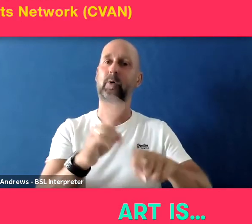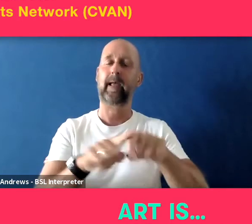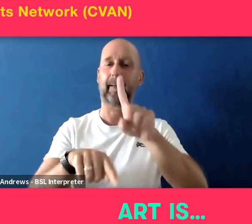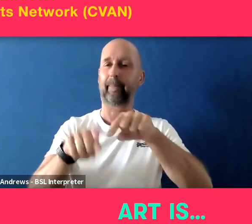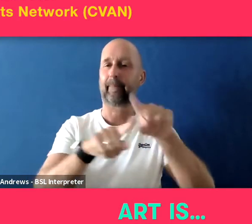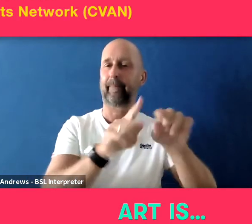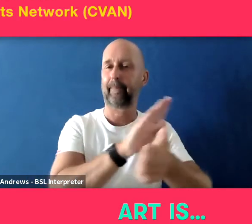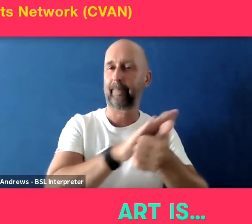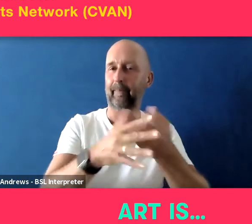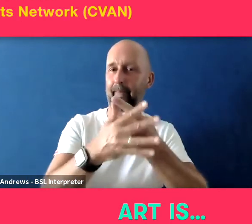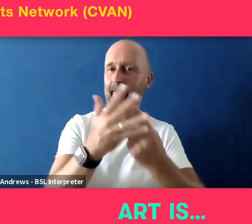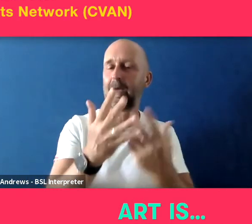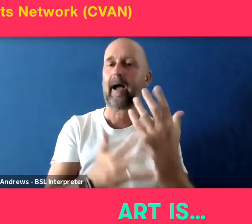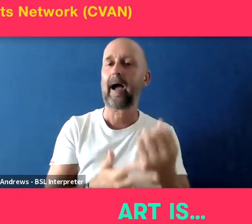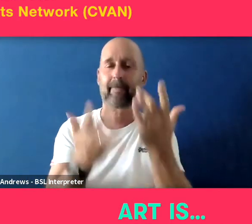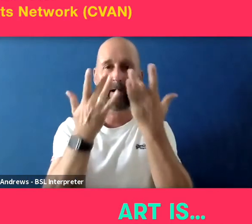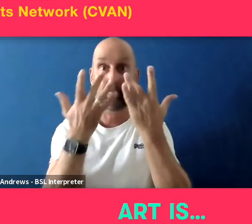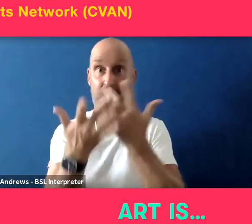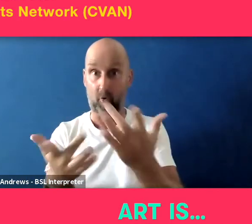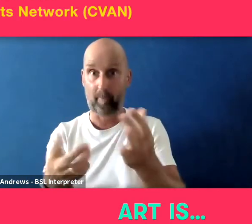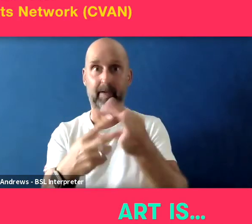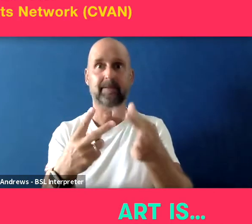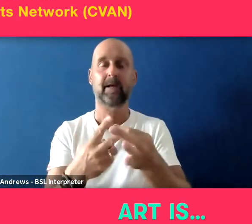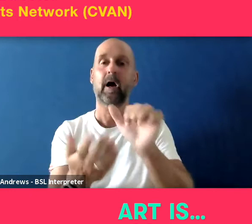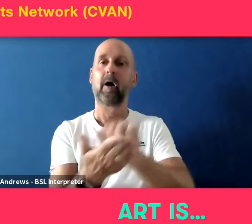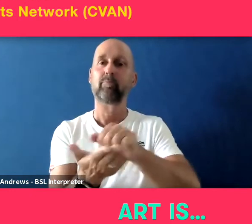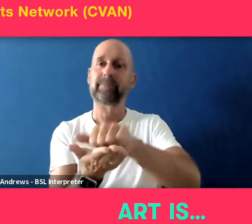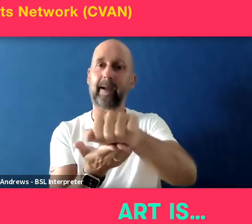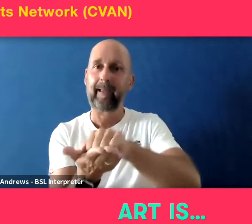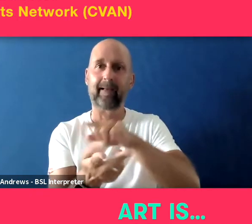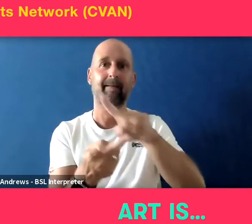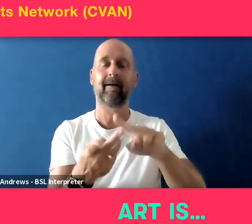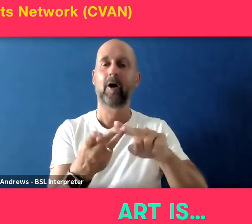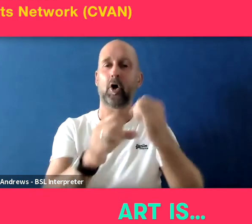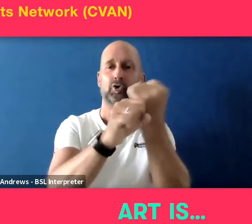that focuses on performance, printmaking and sculpture. To explore conversations on